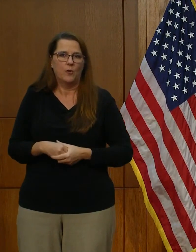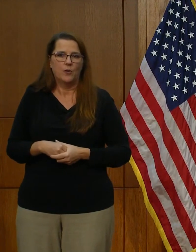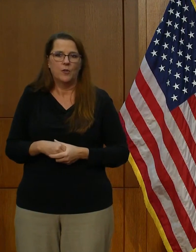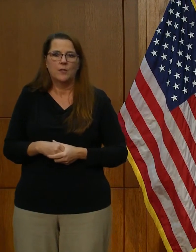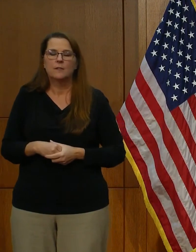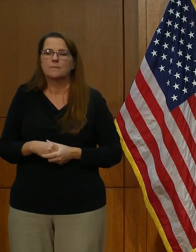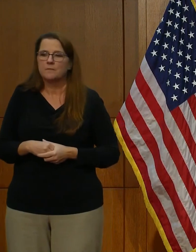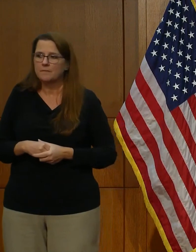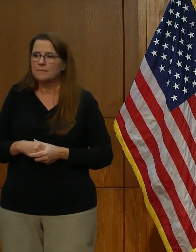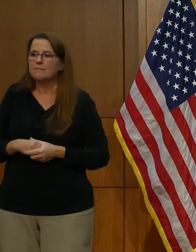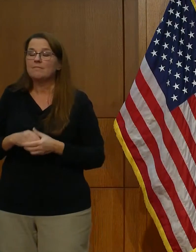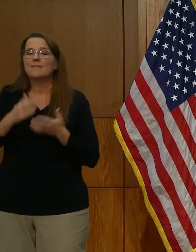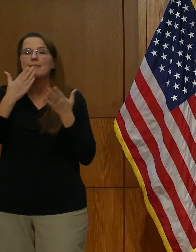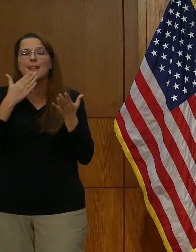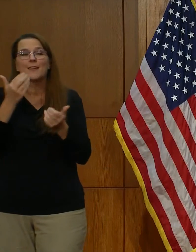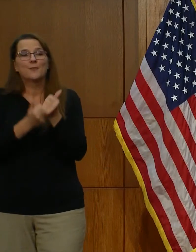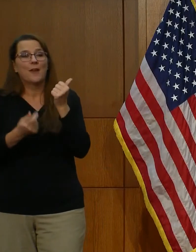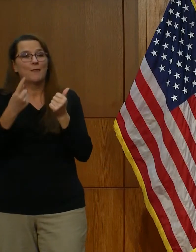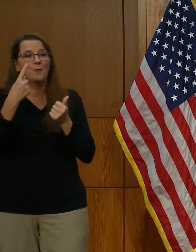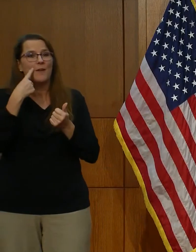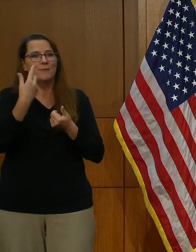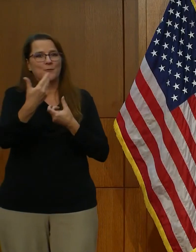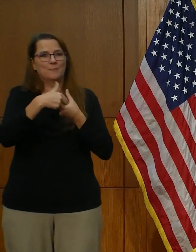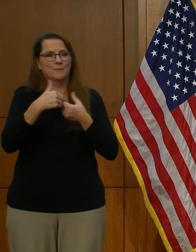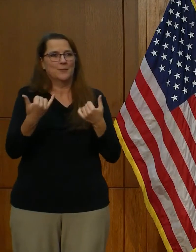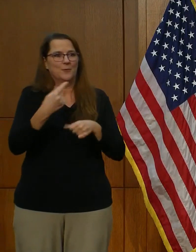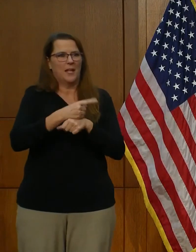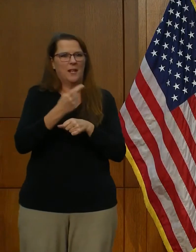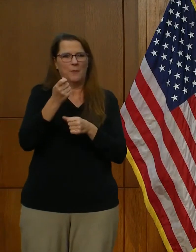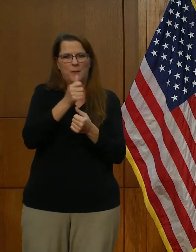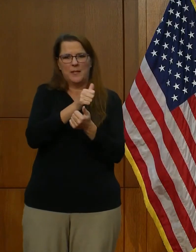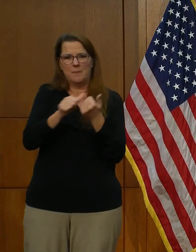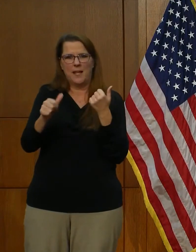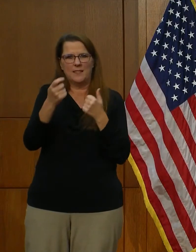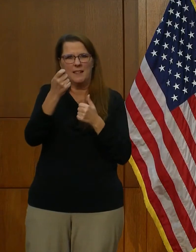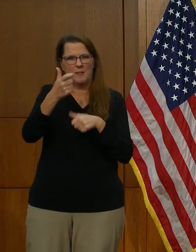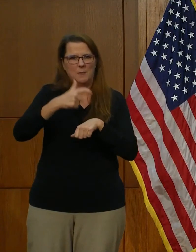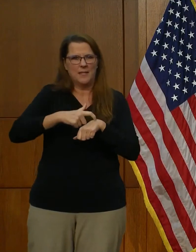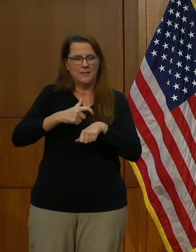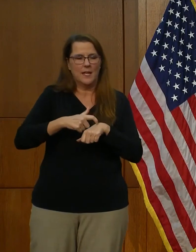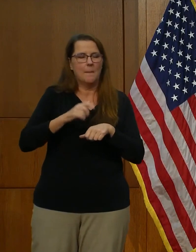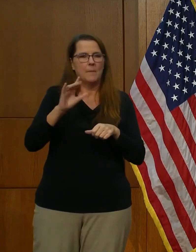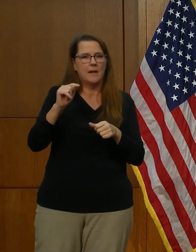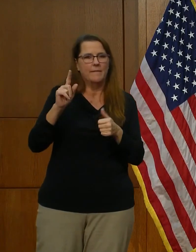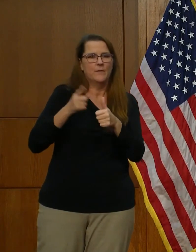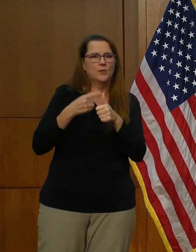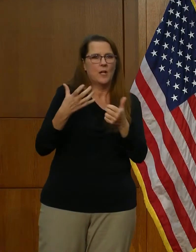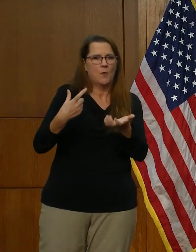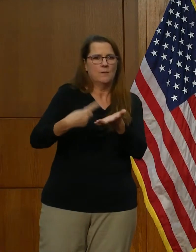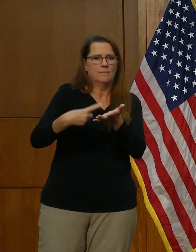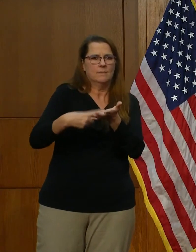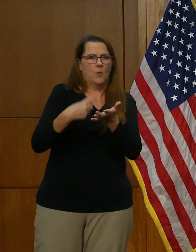MAKING PLANS TO MOVE FORWARD WITH THAT EYE. I WANT TO THANK ALL OF YOU FOR BEING WITH A SKIN. I KNOW WE'VE GONE ON A